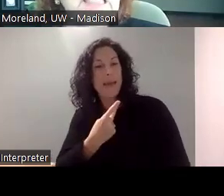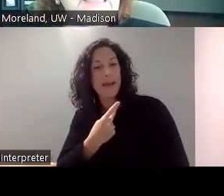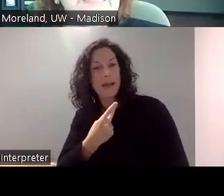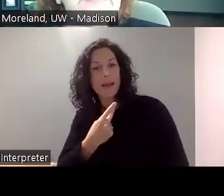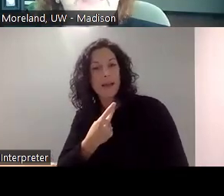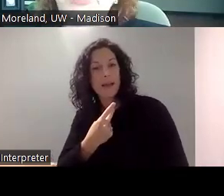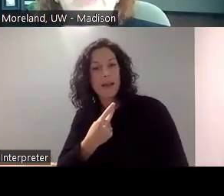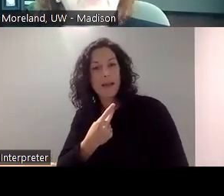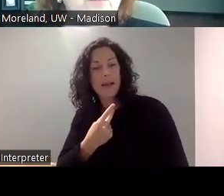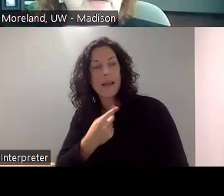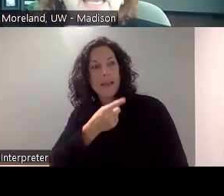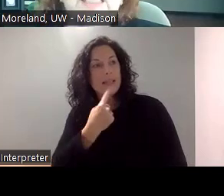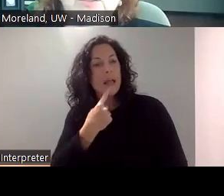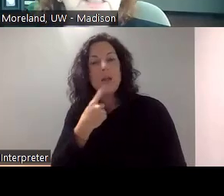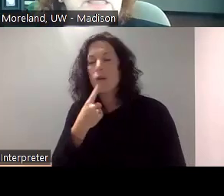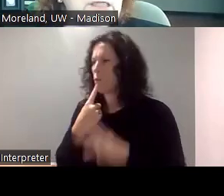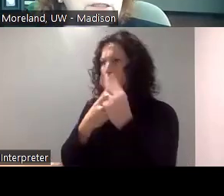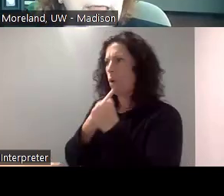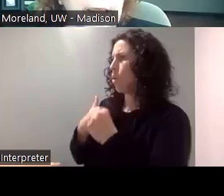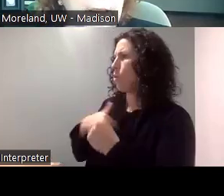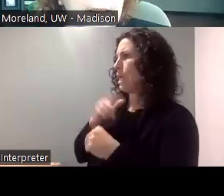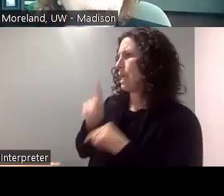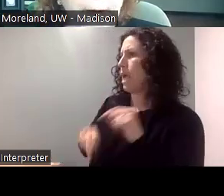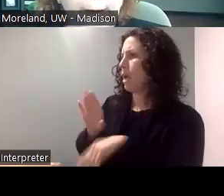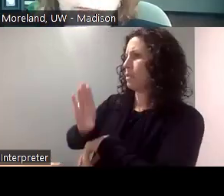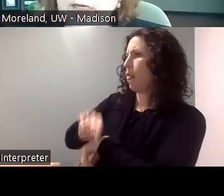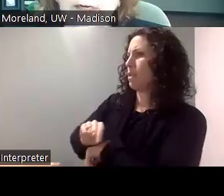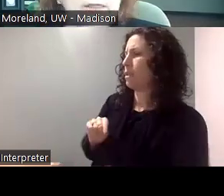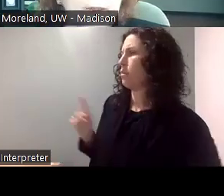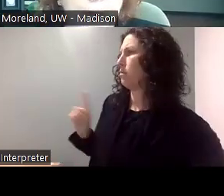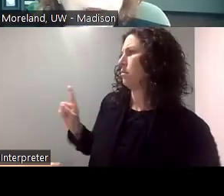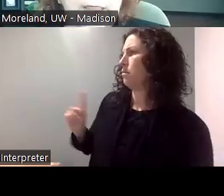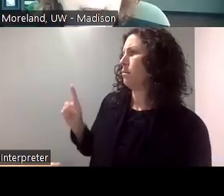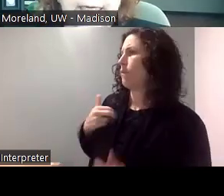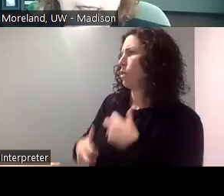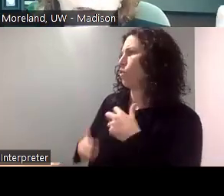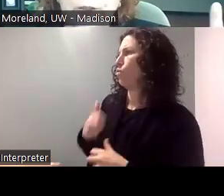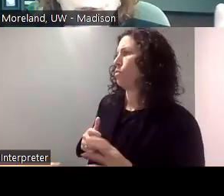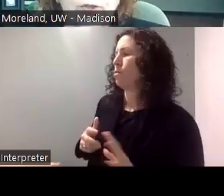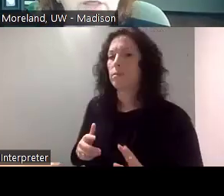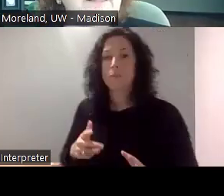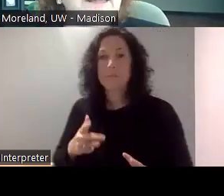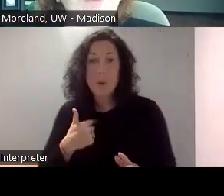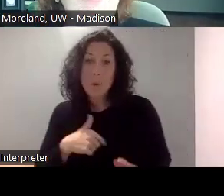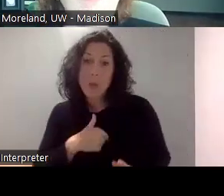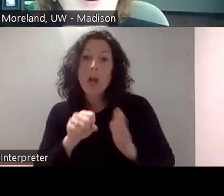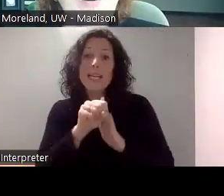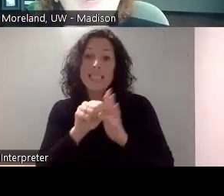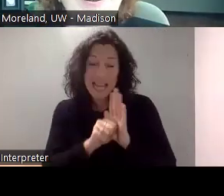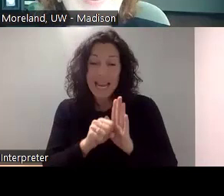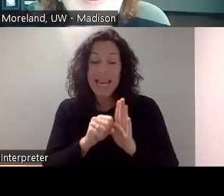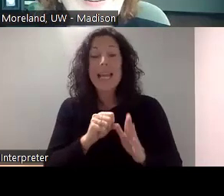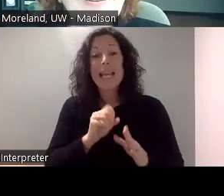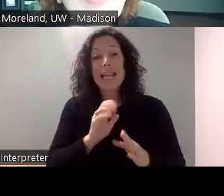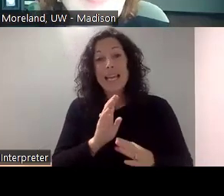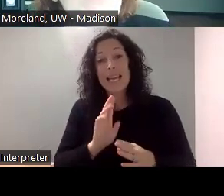And they said, "No, no, we can't do consulting. There are problems." Now, we are a state institution, and that may be part of it right there,